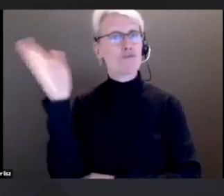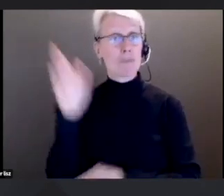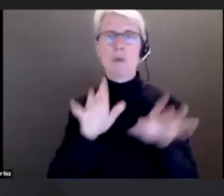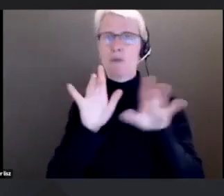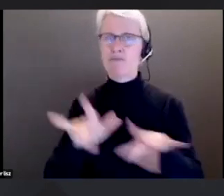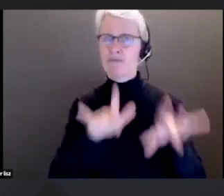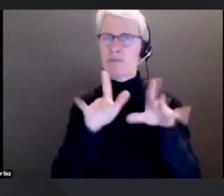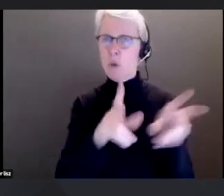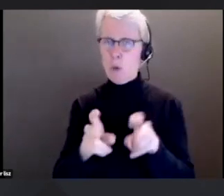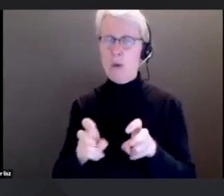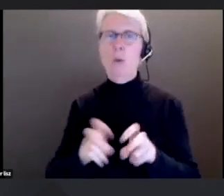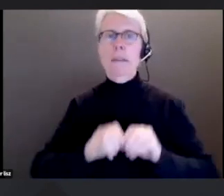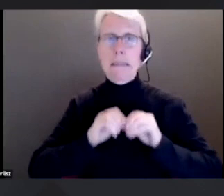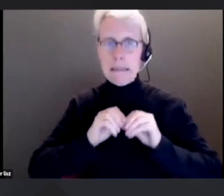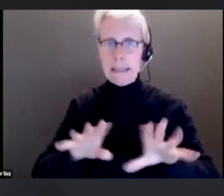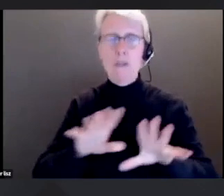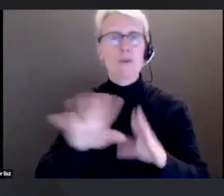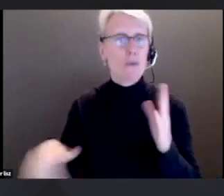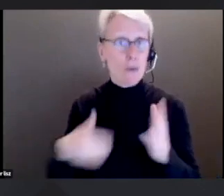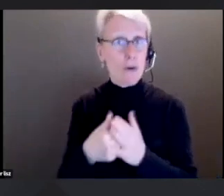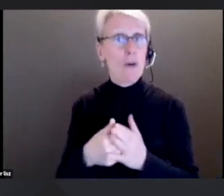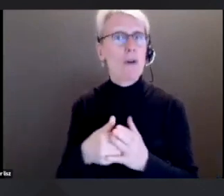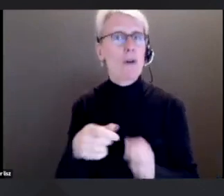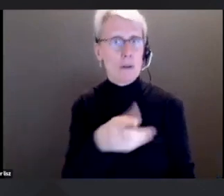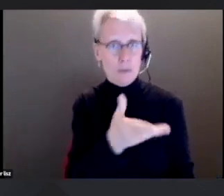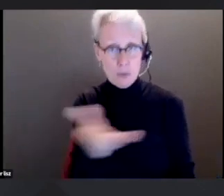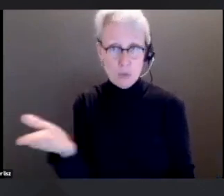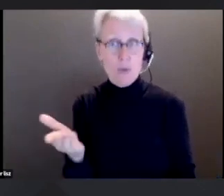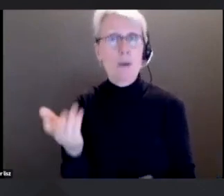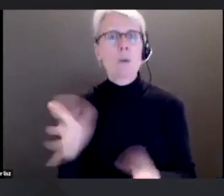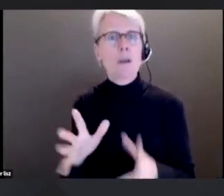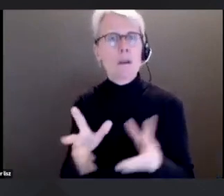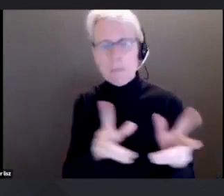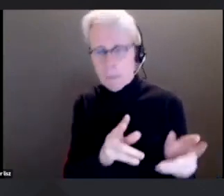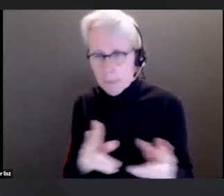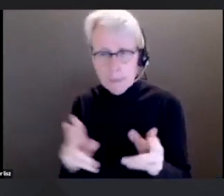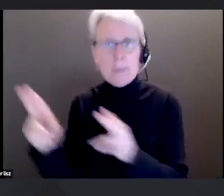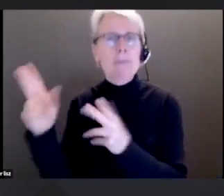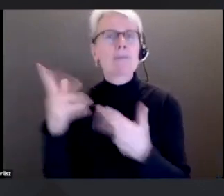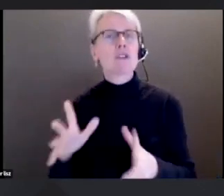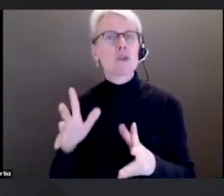So please stay tuned for the recording. And with that I will conclude the webinar for today.